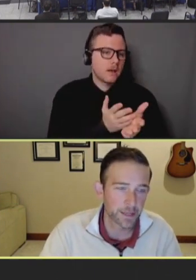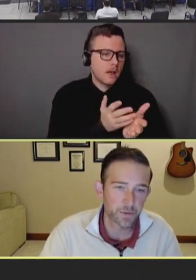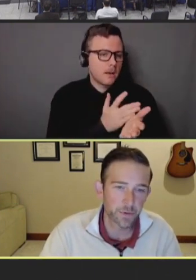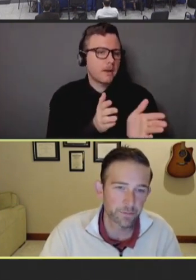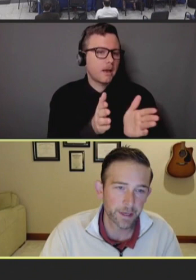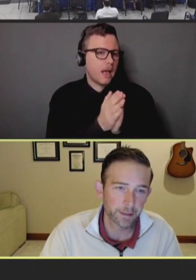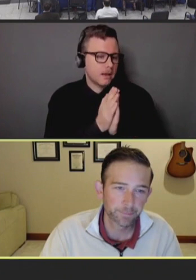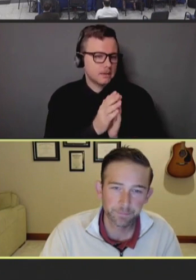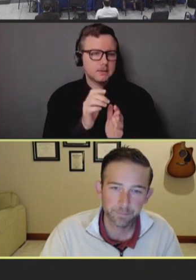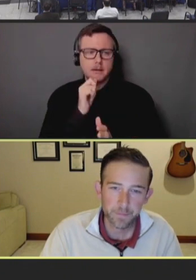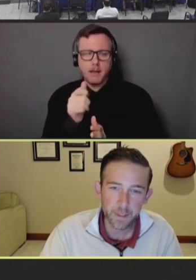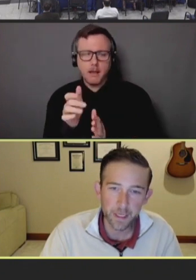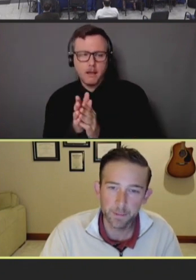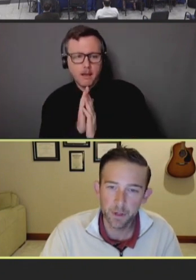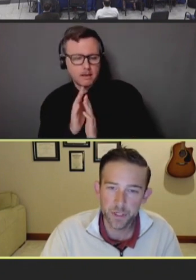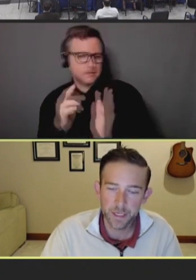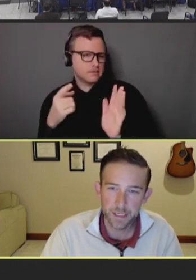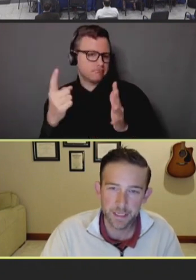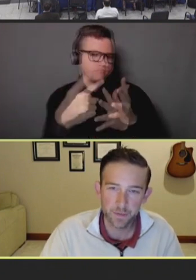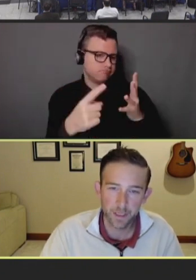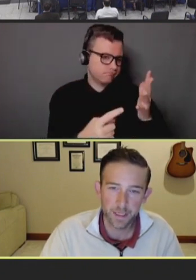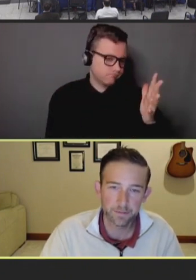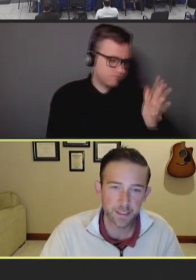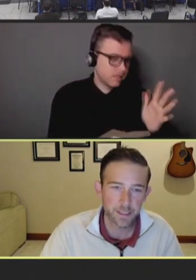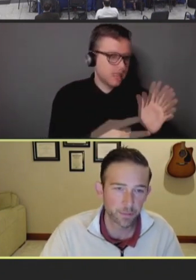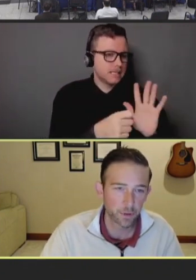that sort of thing. Immunogenicity is relatively simple.